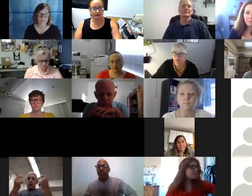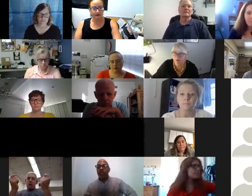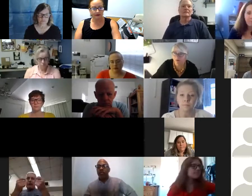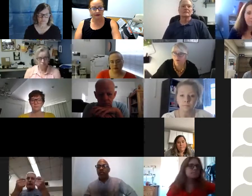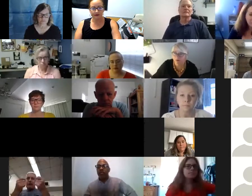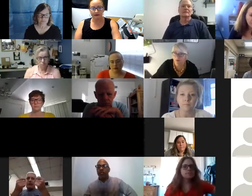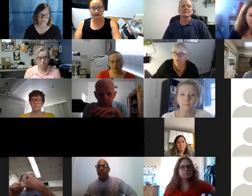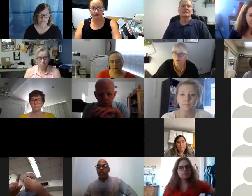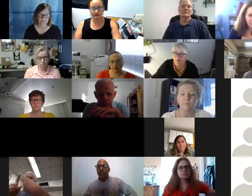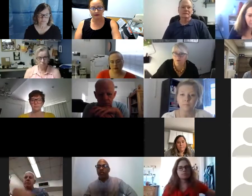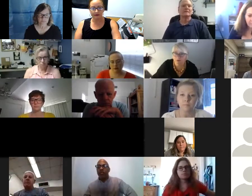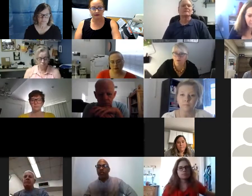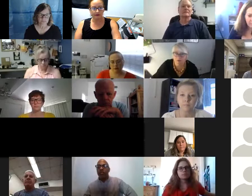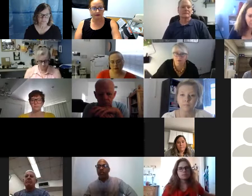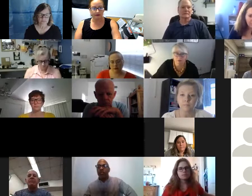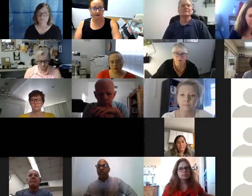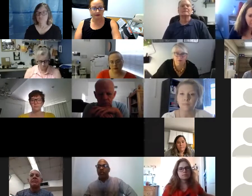Birthday celebrations are another monthly activity.